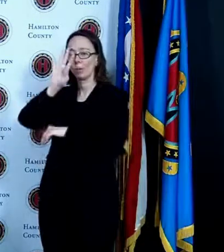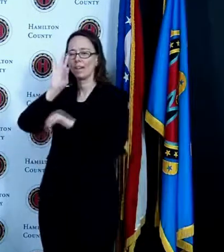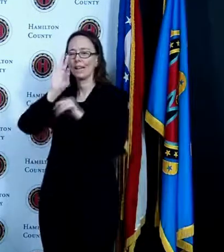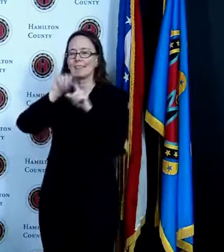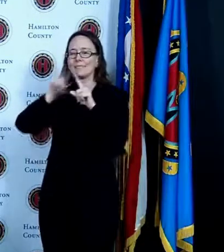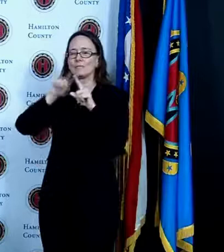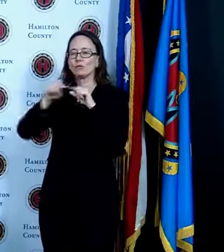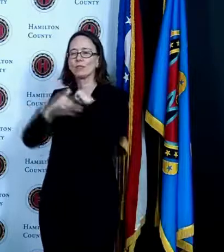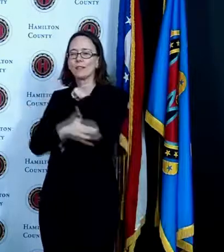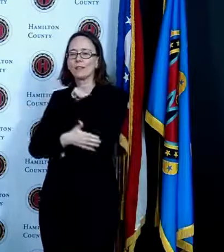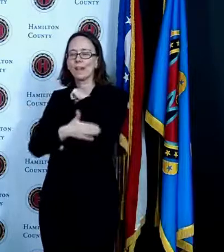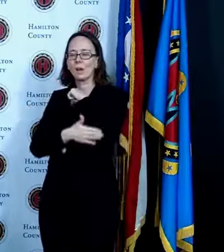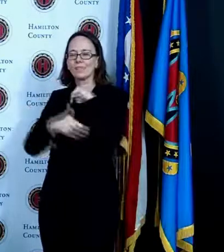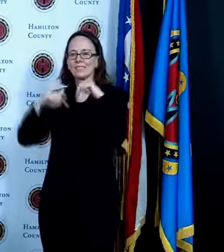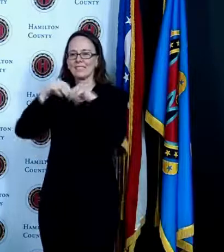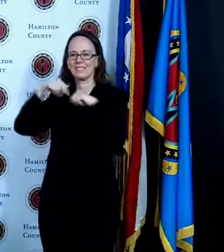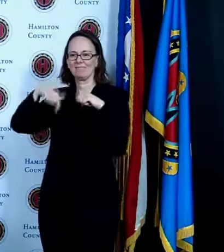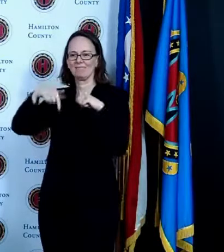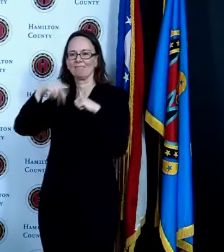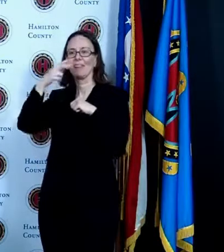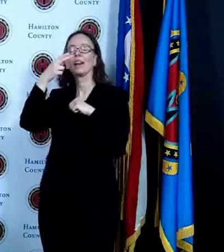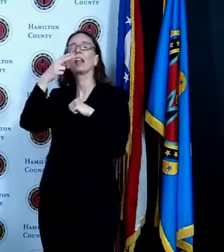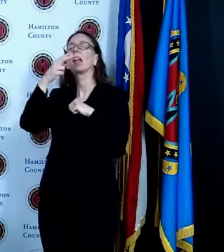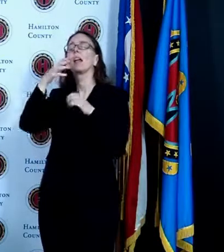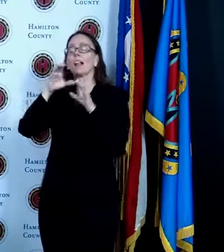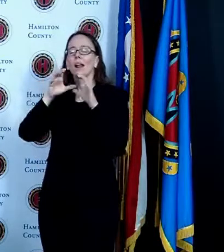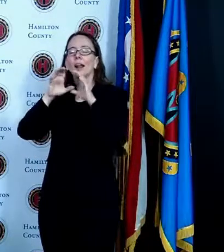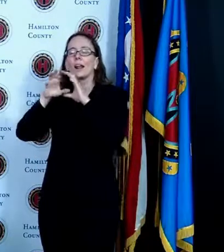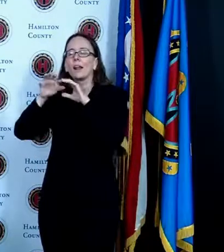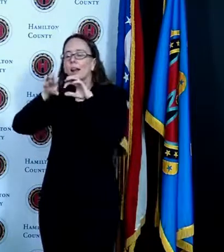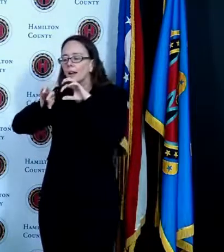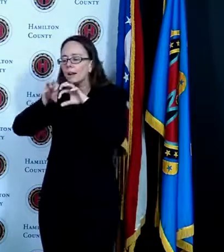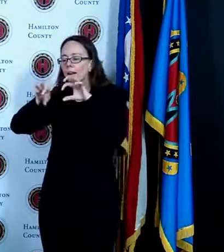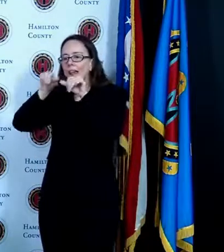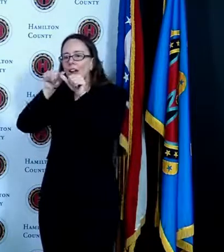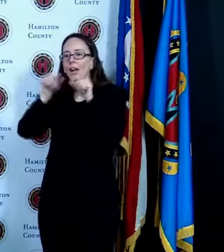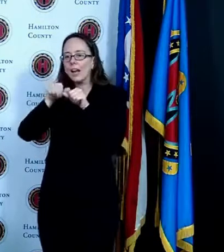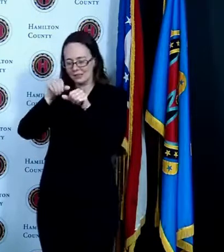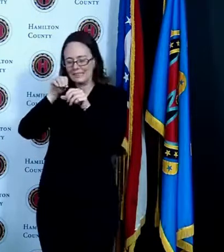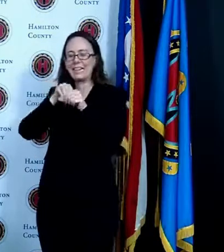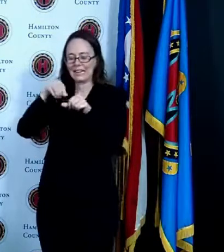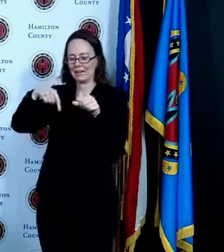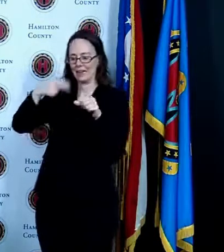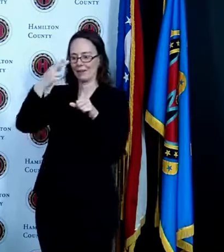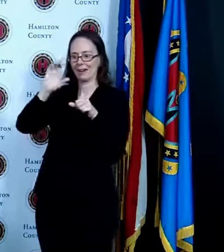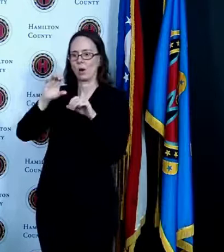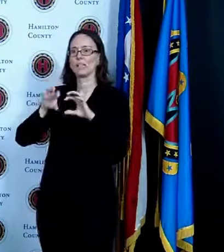went to the local jurisdictions it was allocated by way of the local government